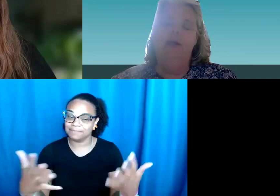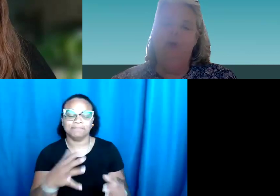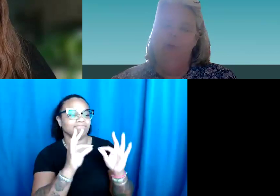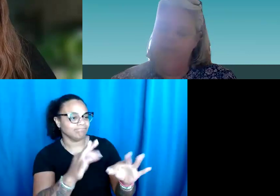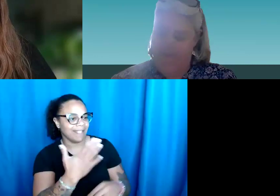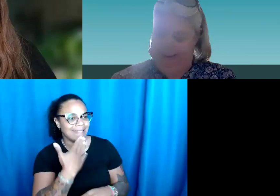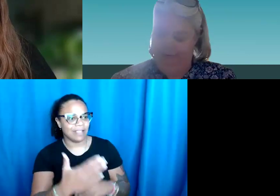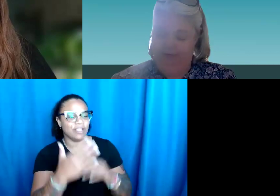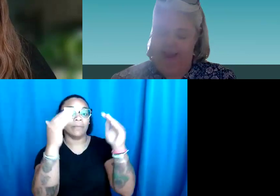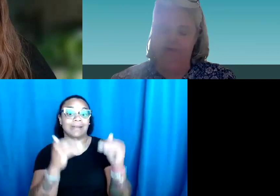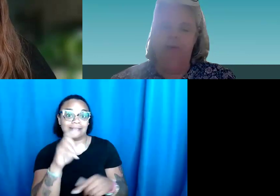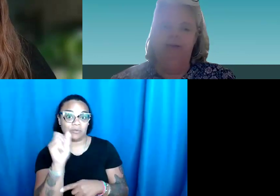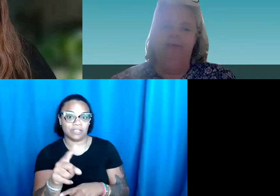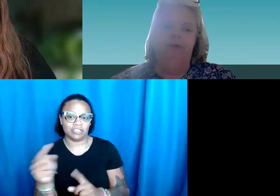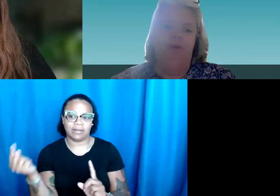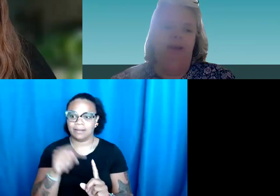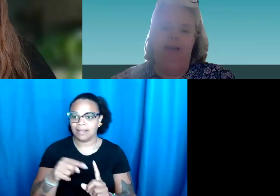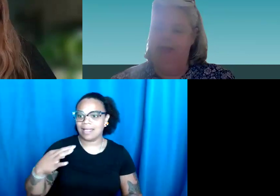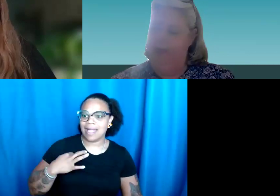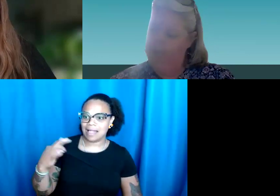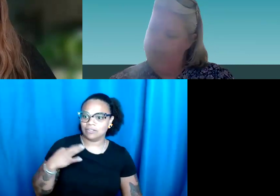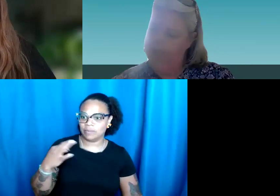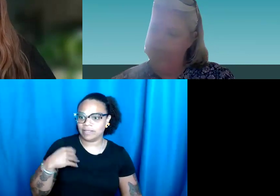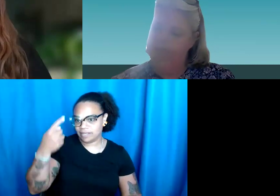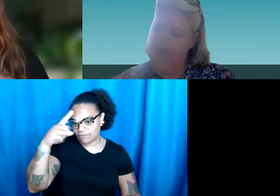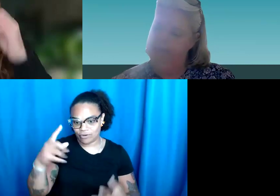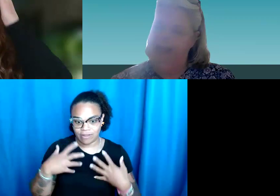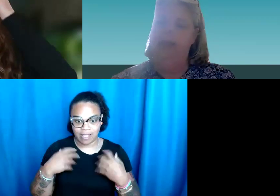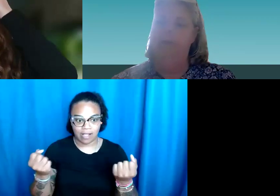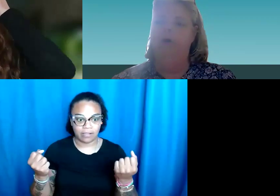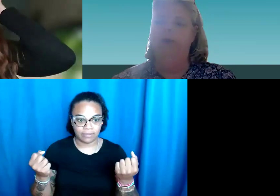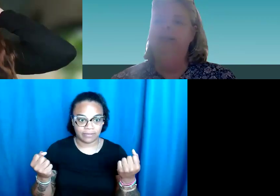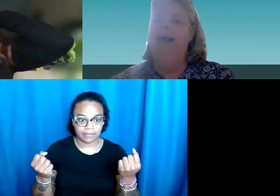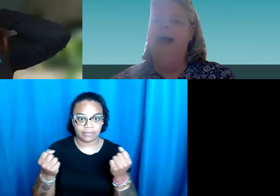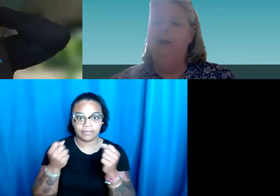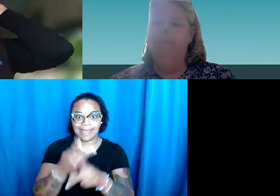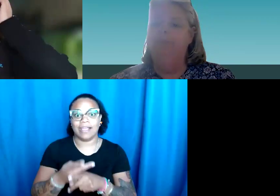And then another question went back to the eligibility for the health care one, could